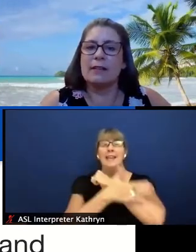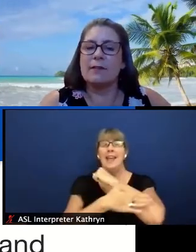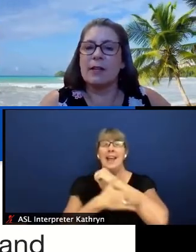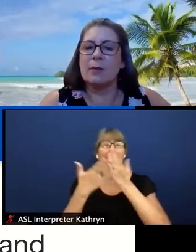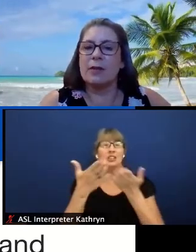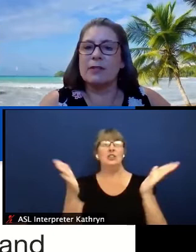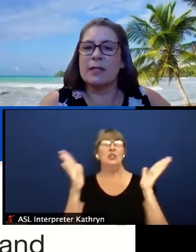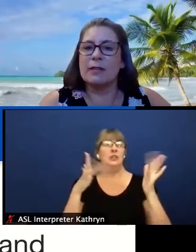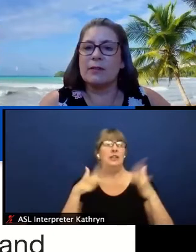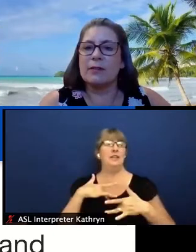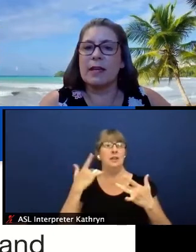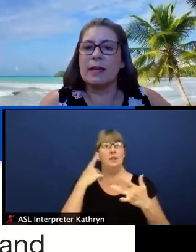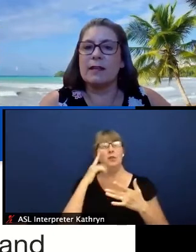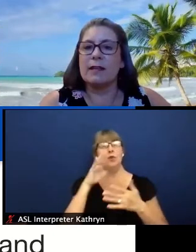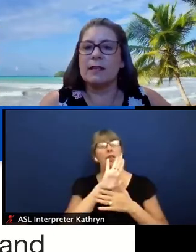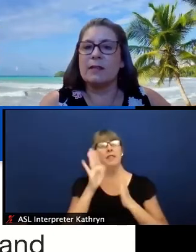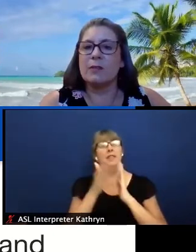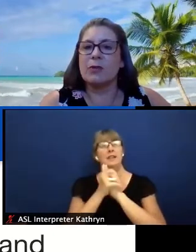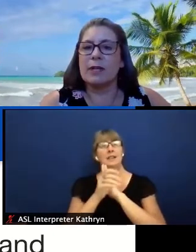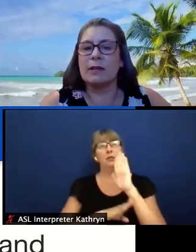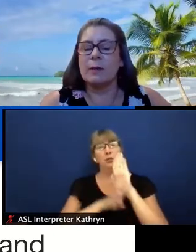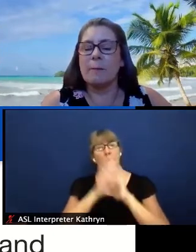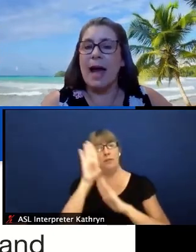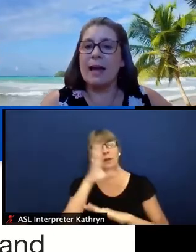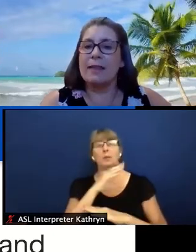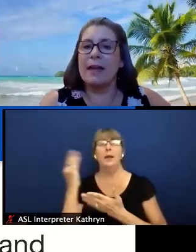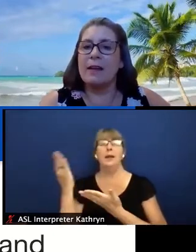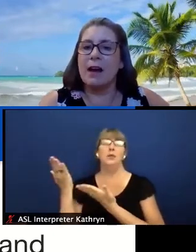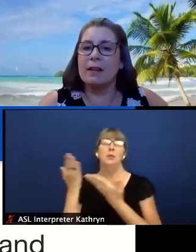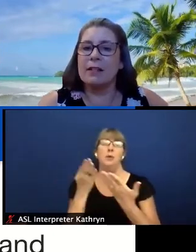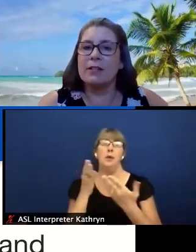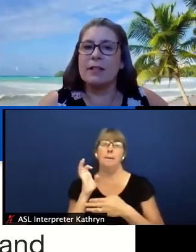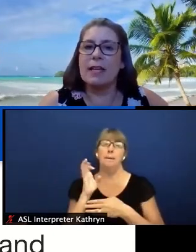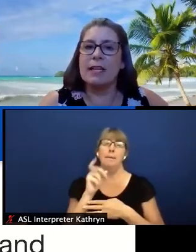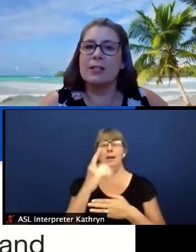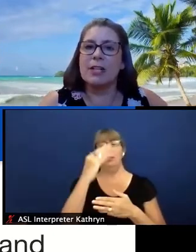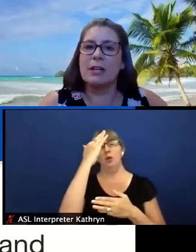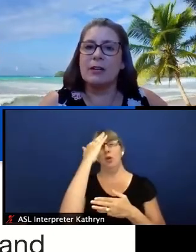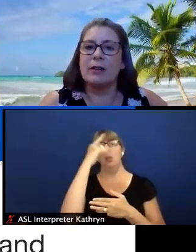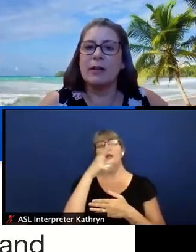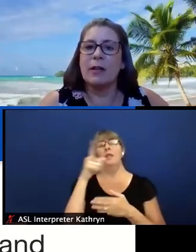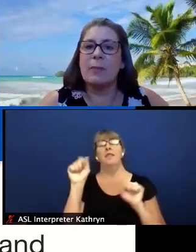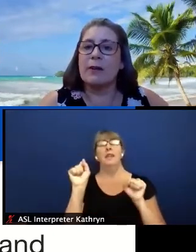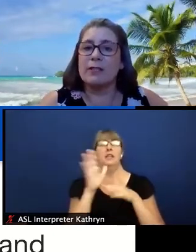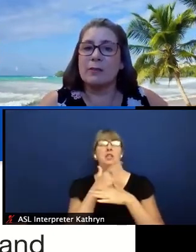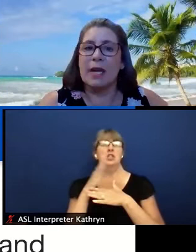develop their skills and then to bring back that knowledge that they can share Parent to Parent.